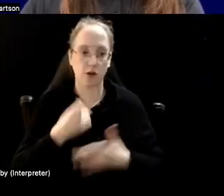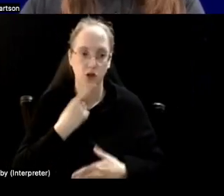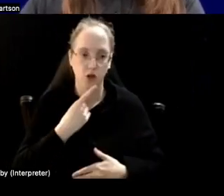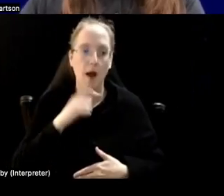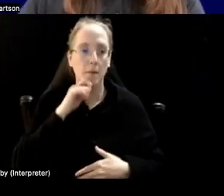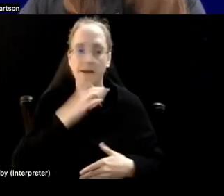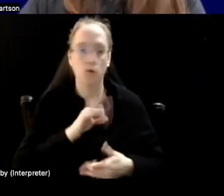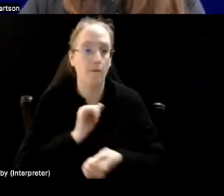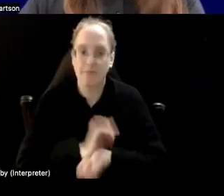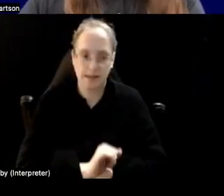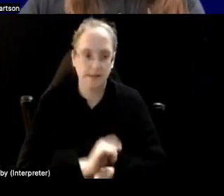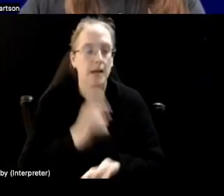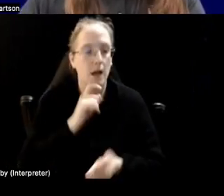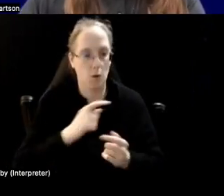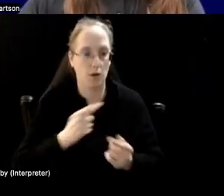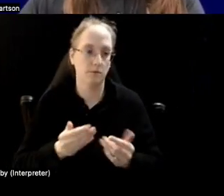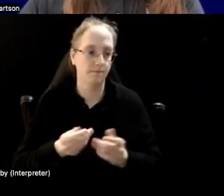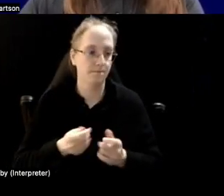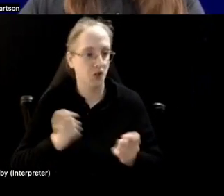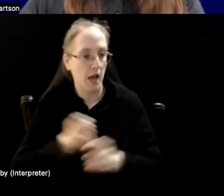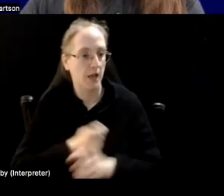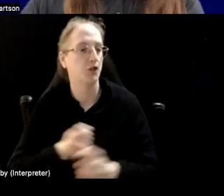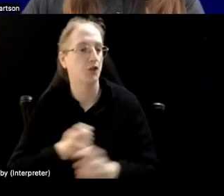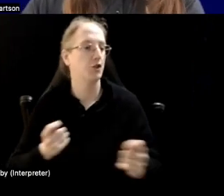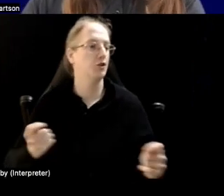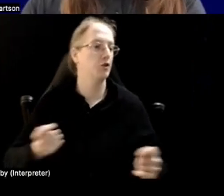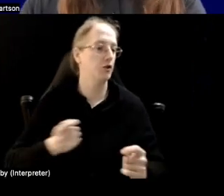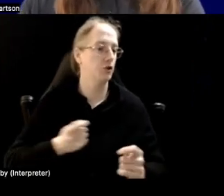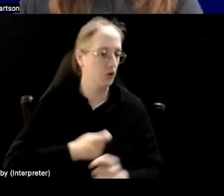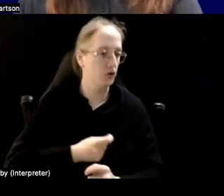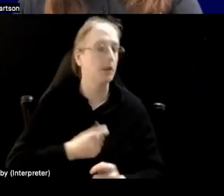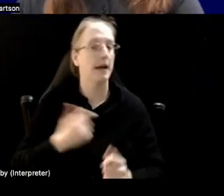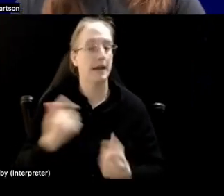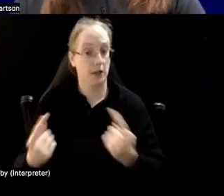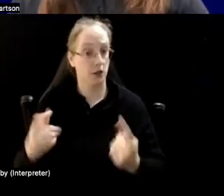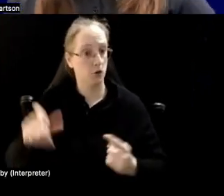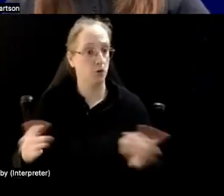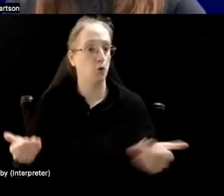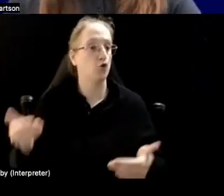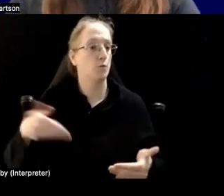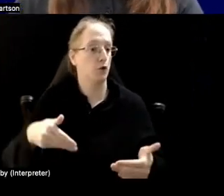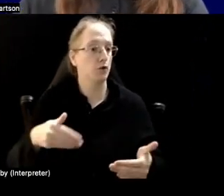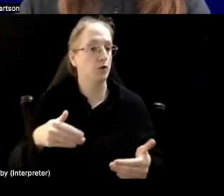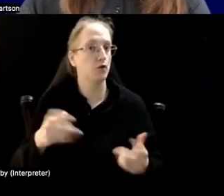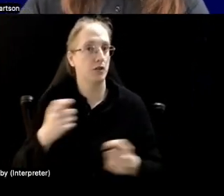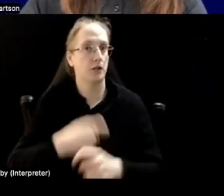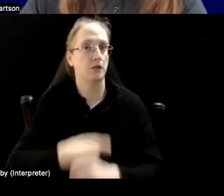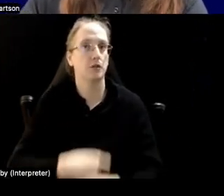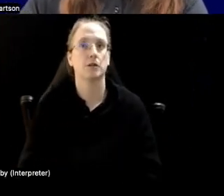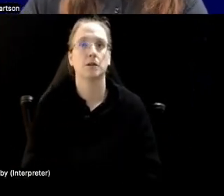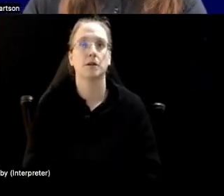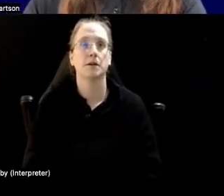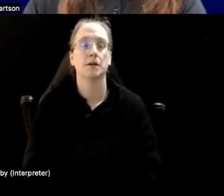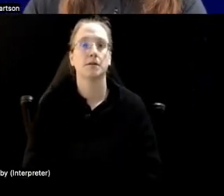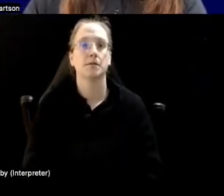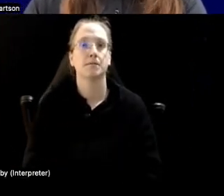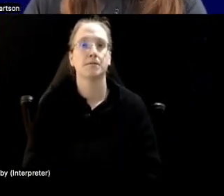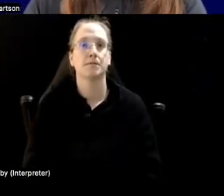each person contributes to that. The next one we explore proximity,